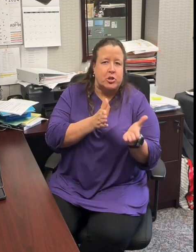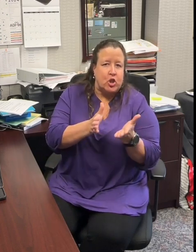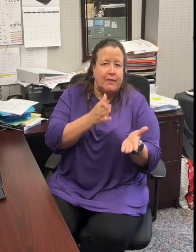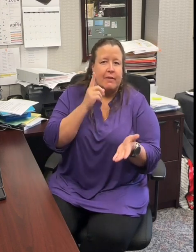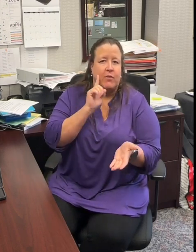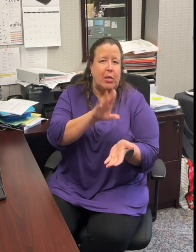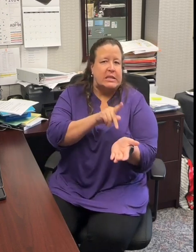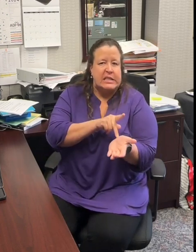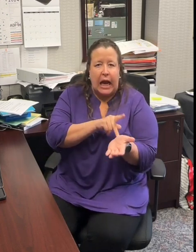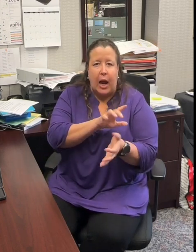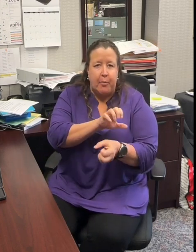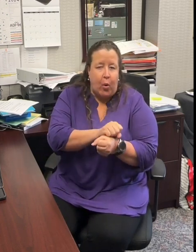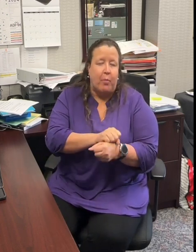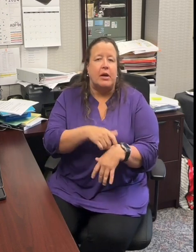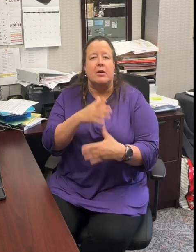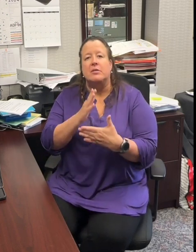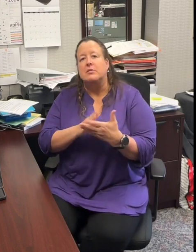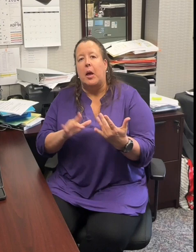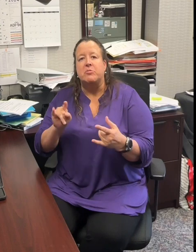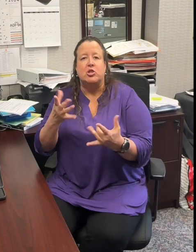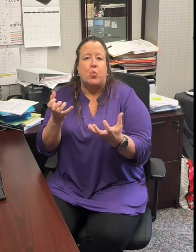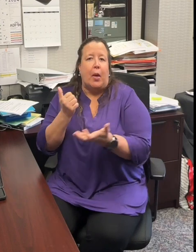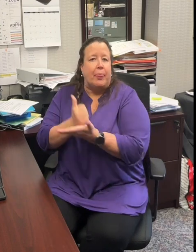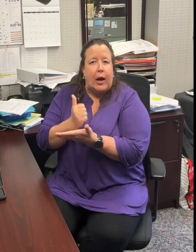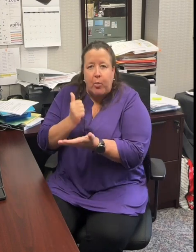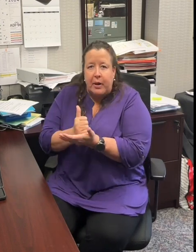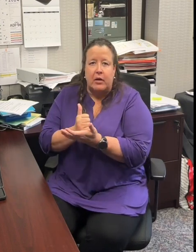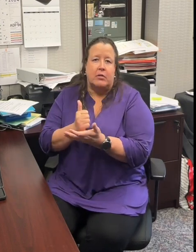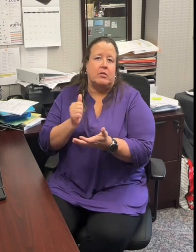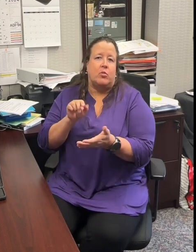Some of them just need interpreting services for their psychiatric appointments. Some